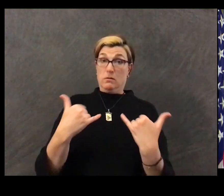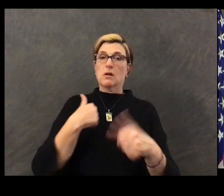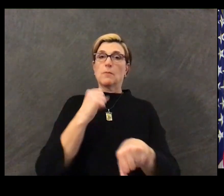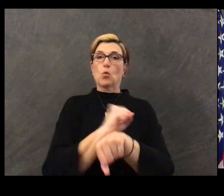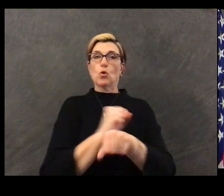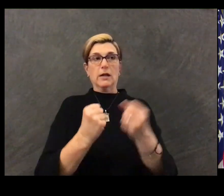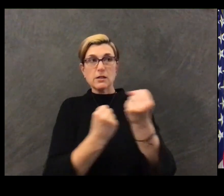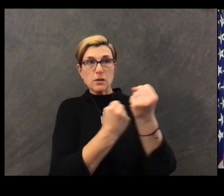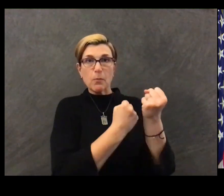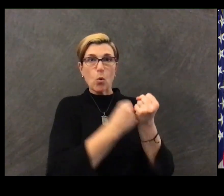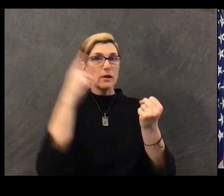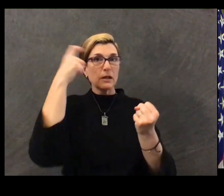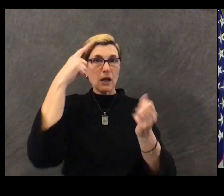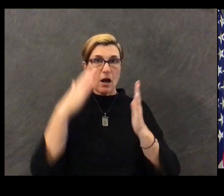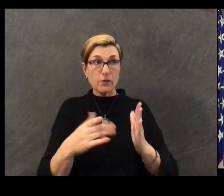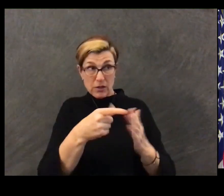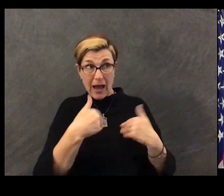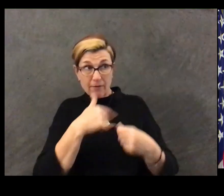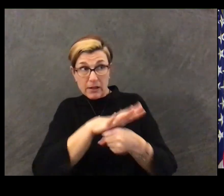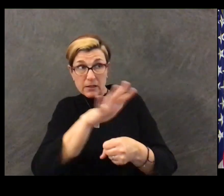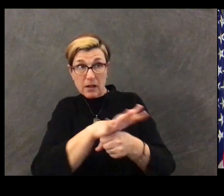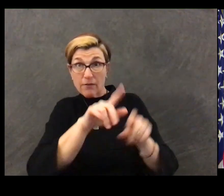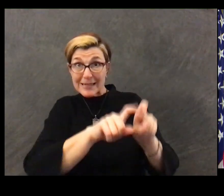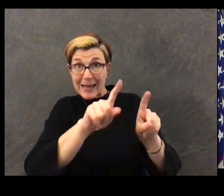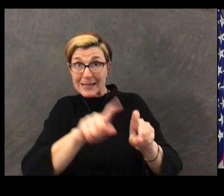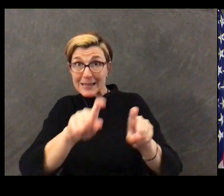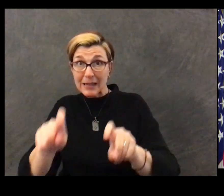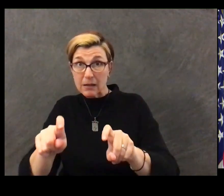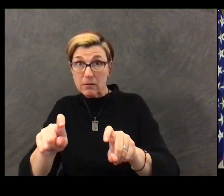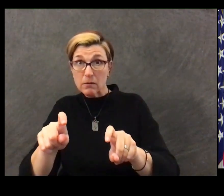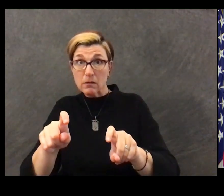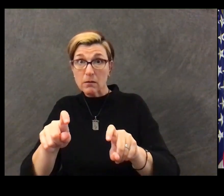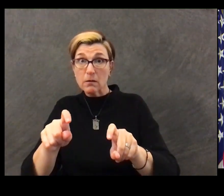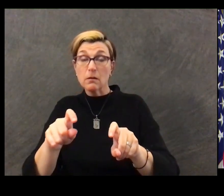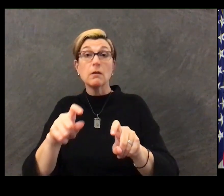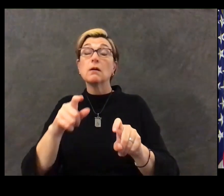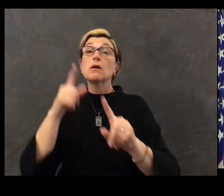testing infrastructure in place to reduce further spread of the virus if